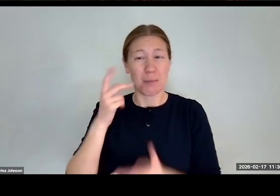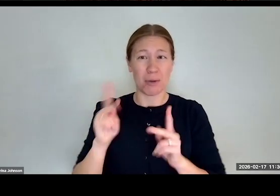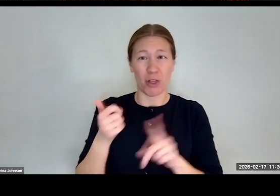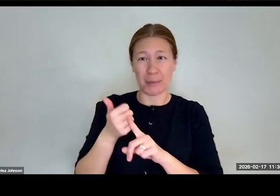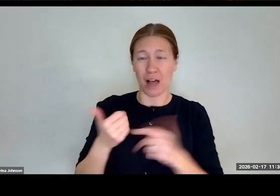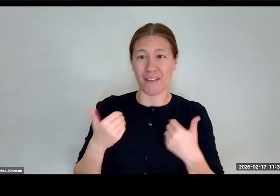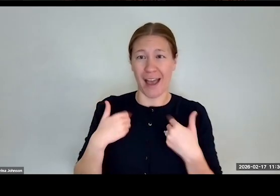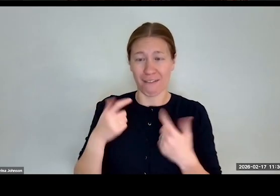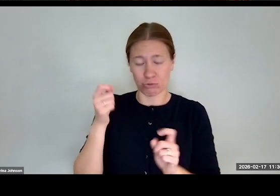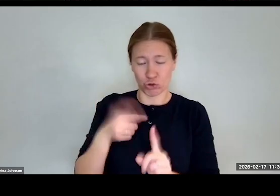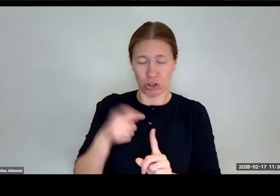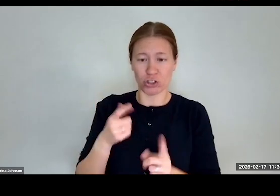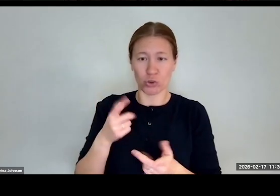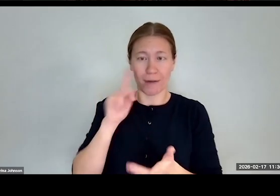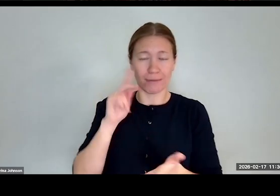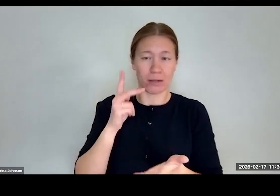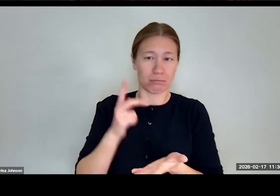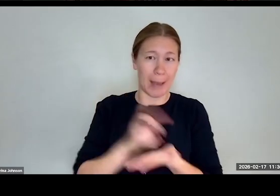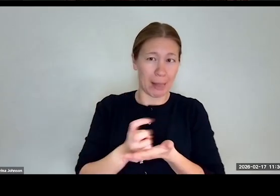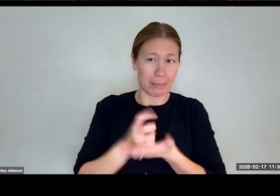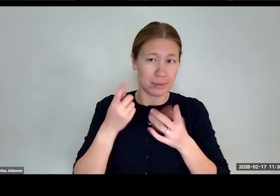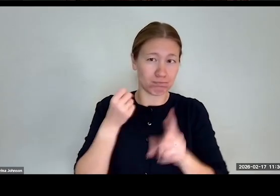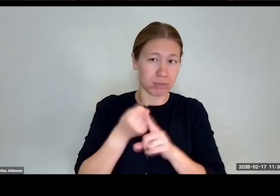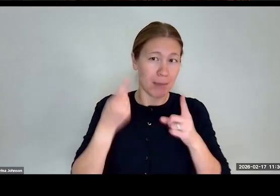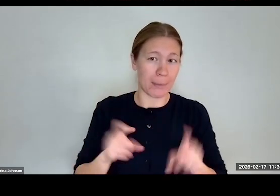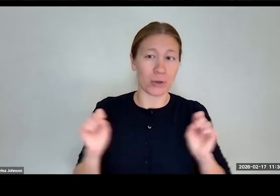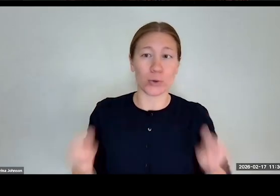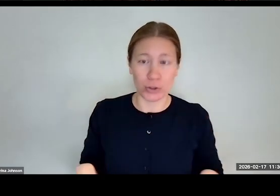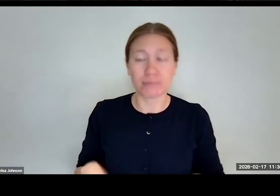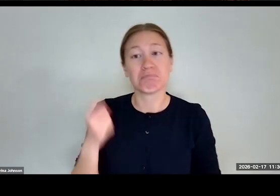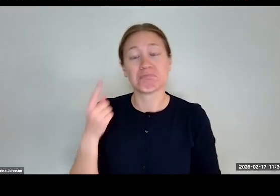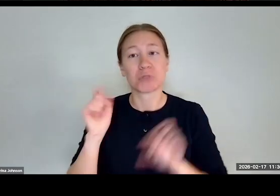epilep epilepsy, pardon me, or you can distract individuals.